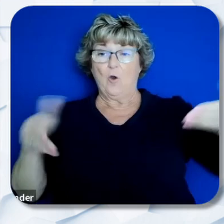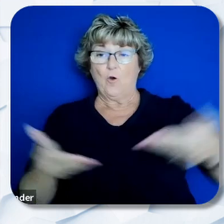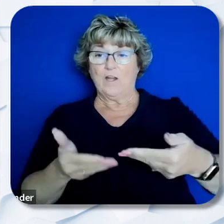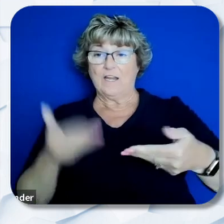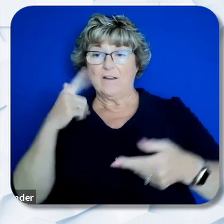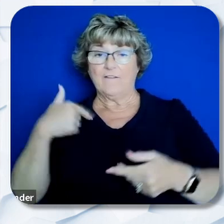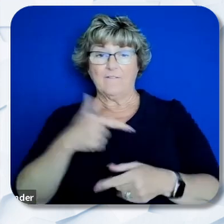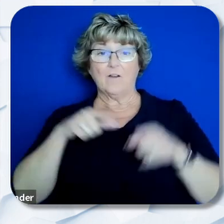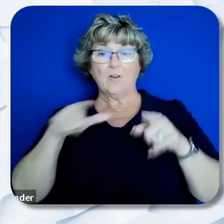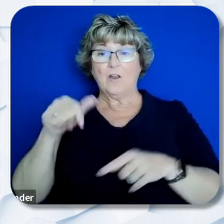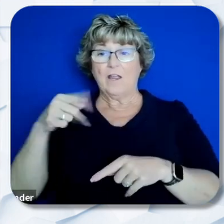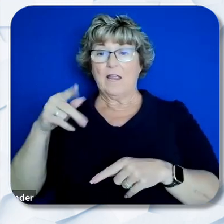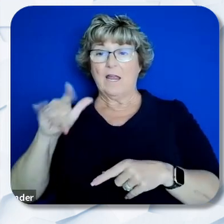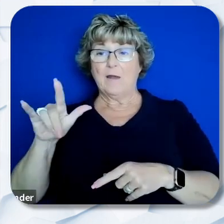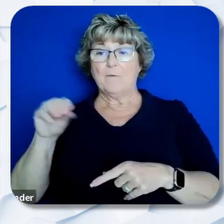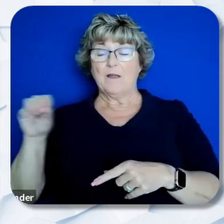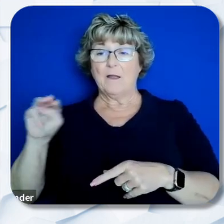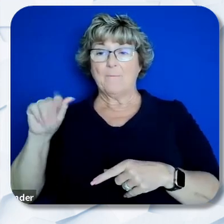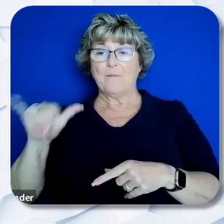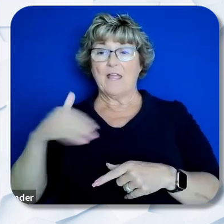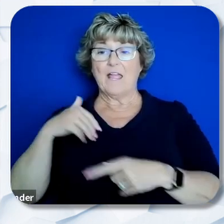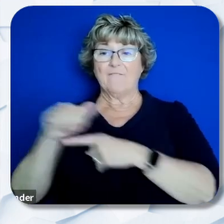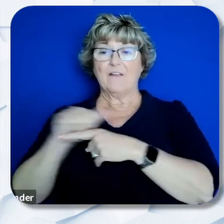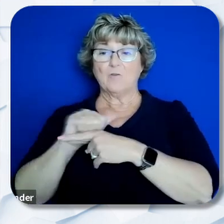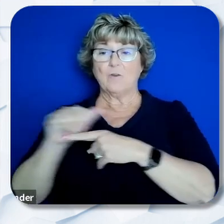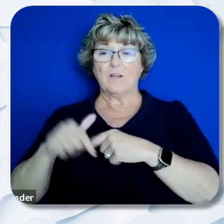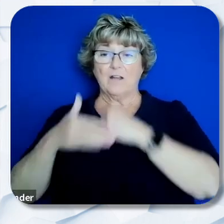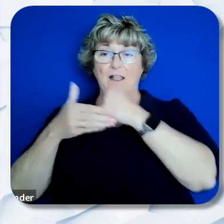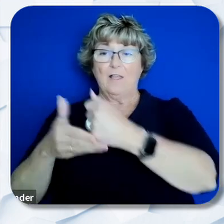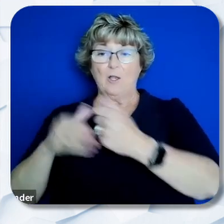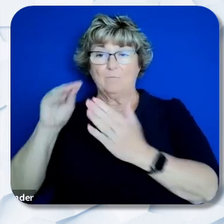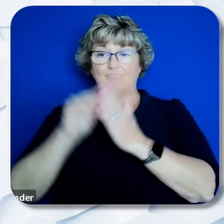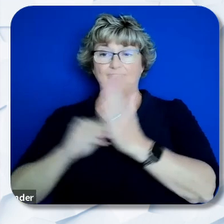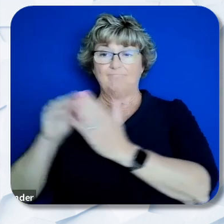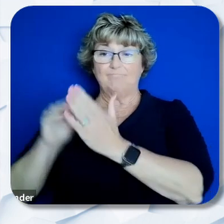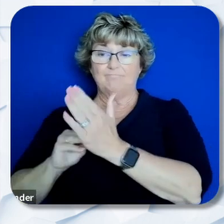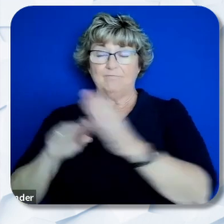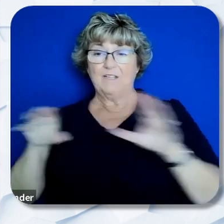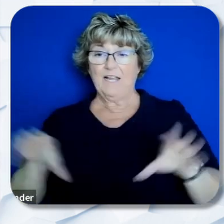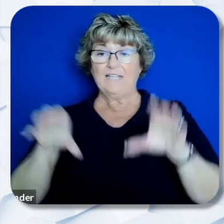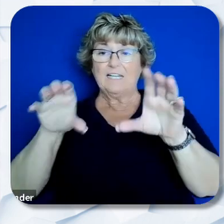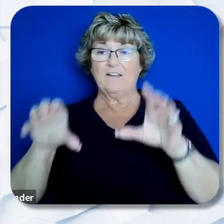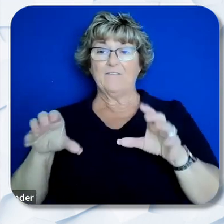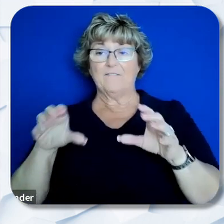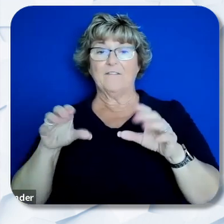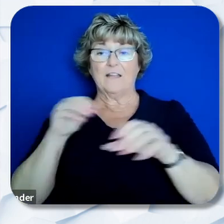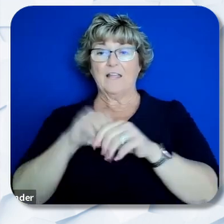April and May, we'll have trainings to help you fulfill the activities in the CIM process.